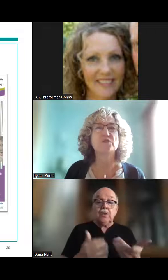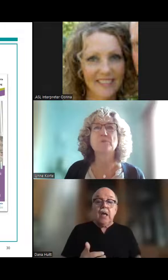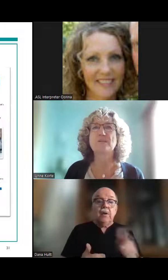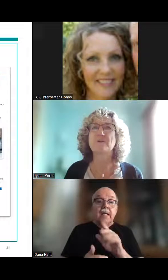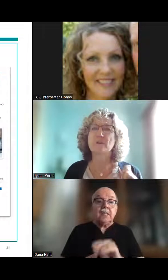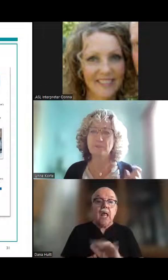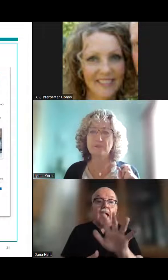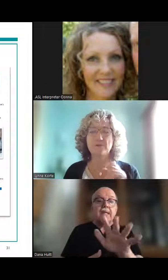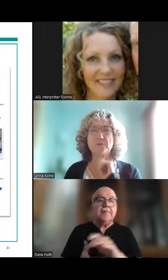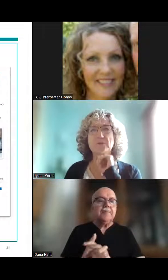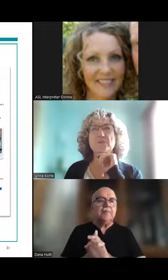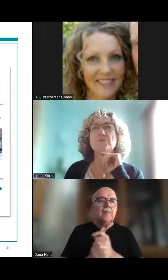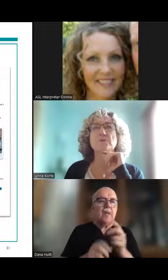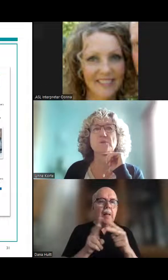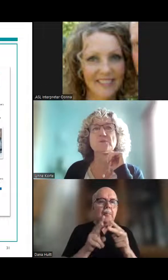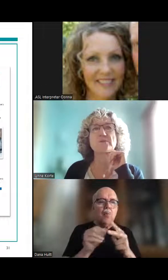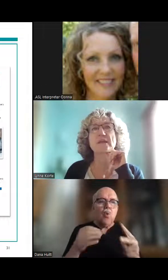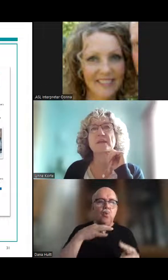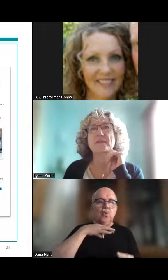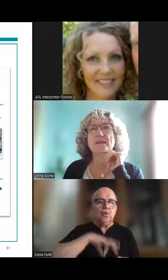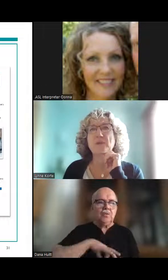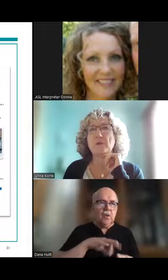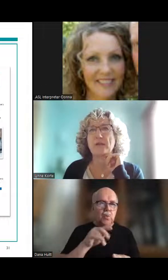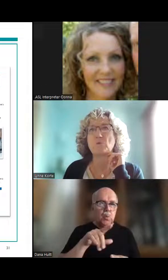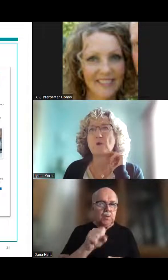org. And you can go to the resource page and take a look at where the community instructor